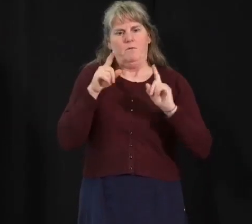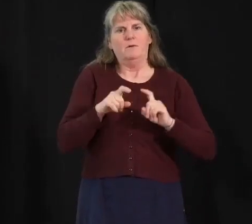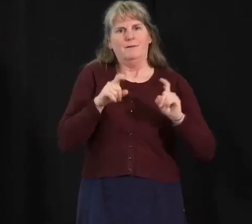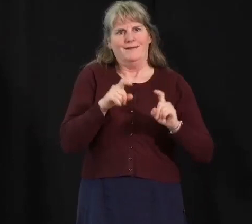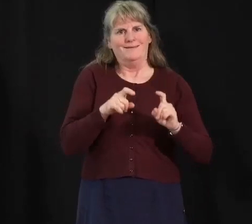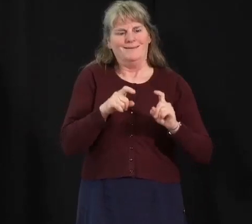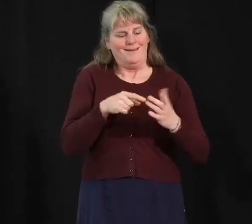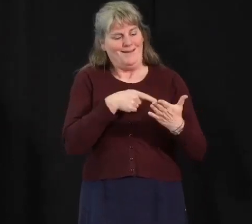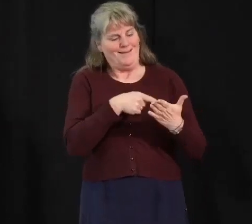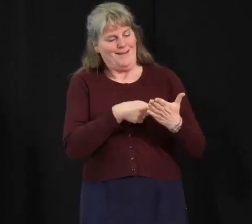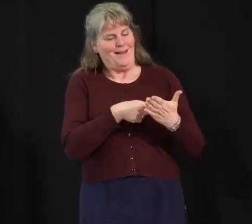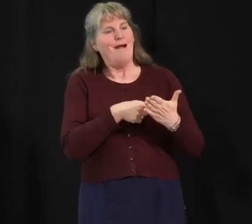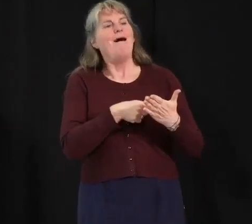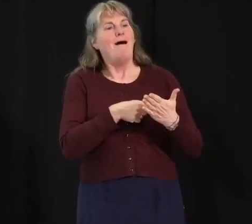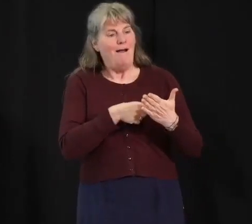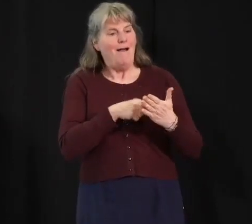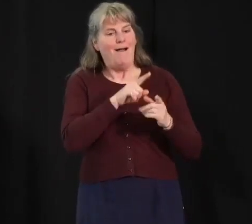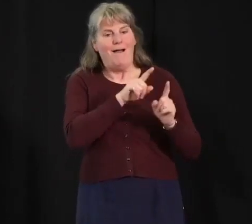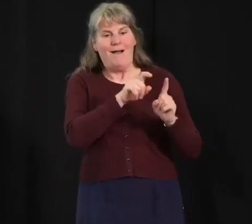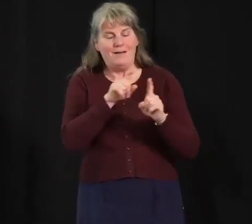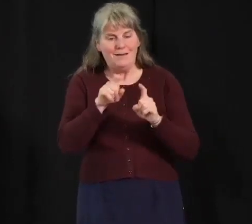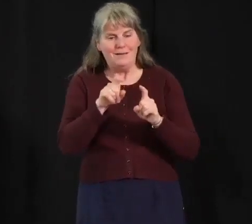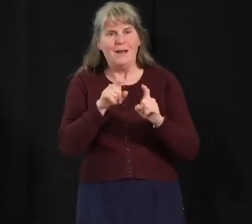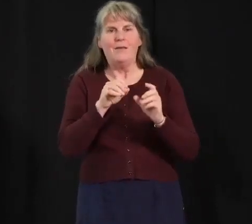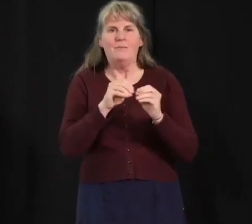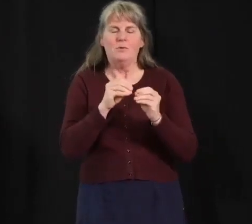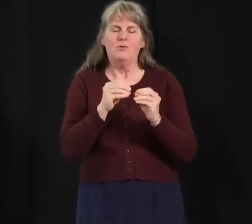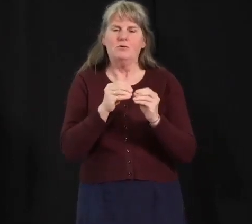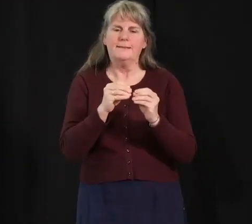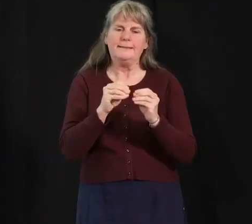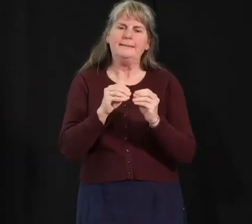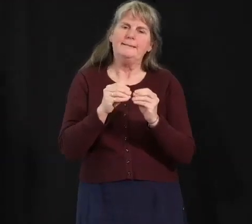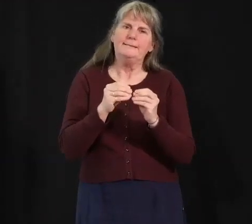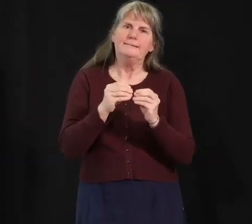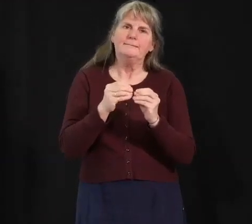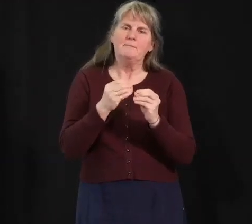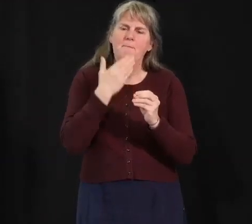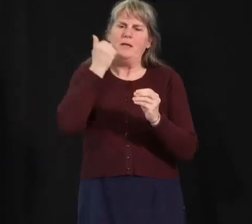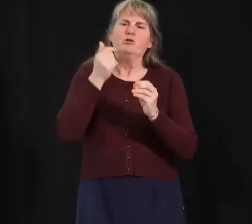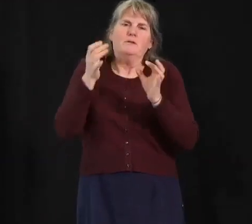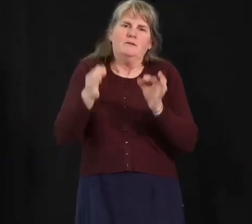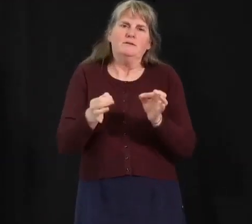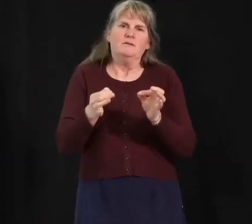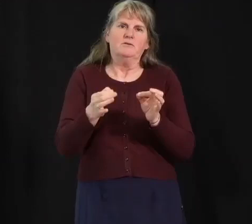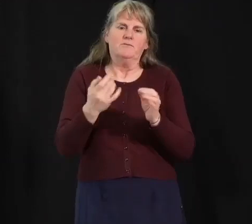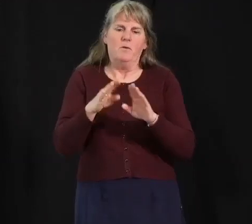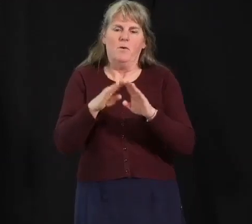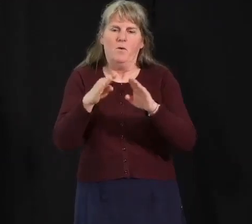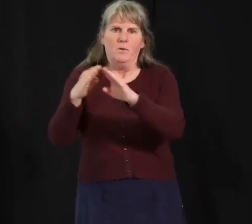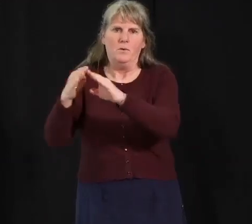easing restrictions. We need to have very aggressive